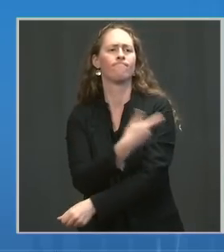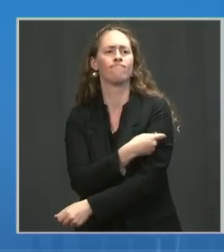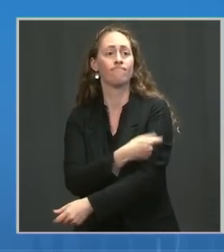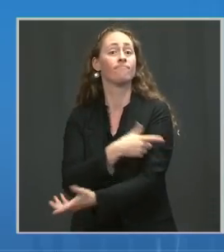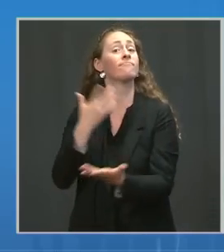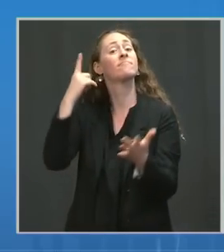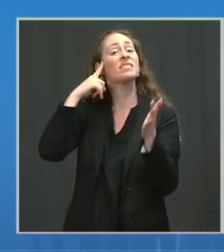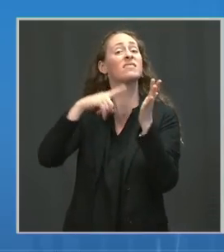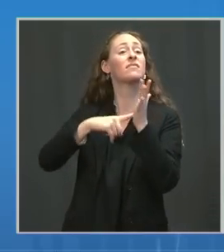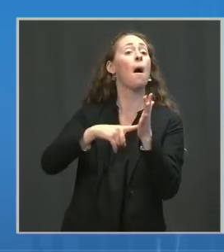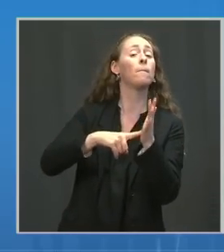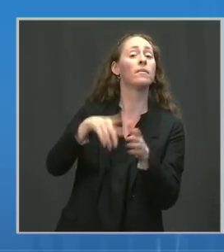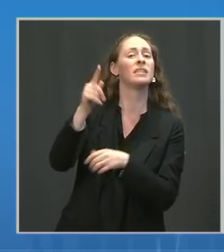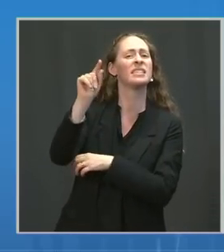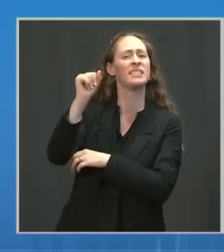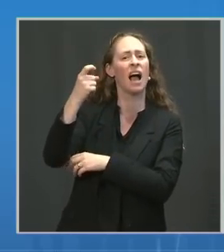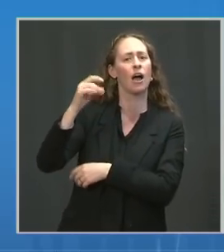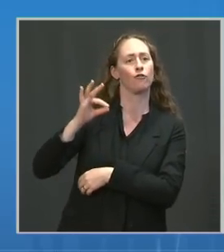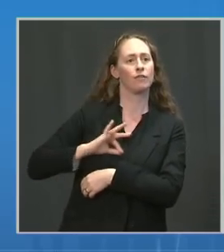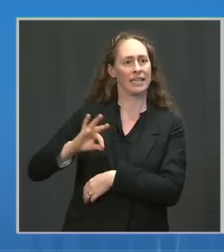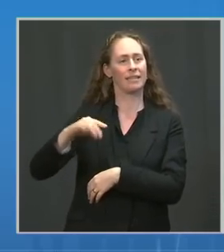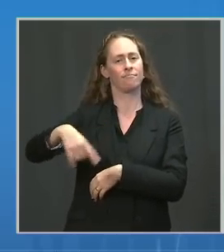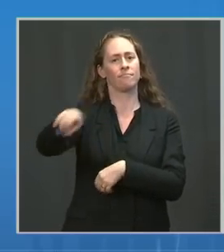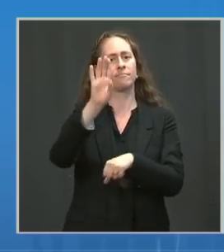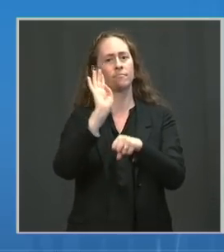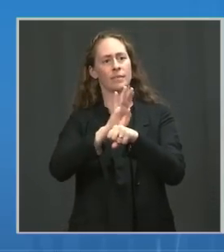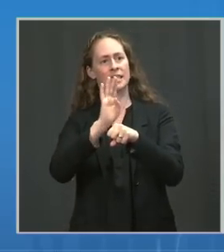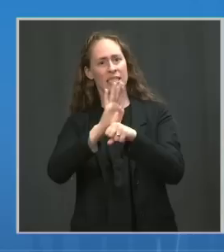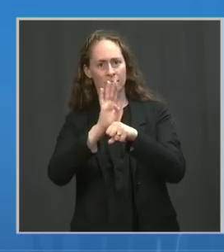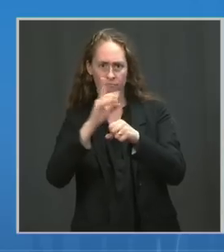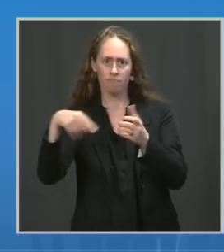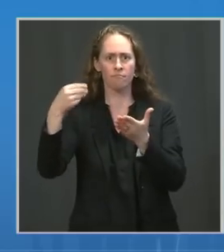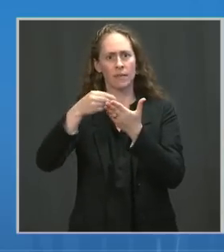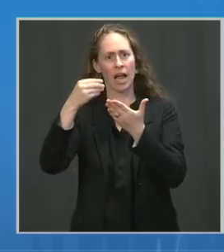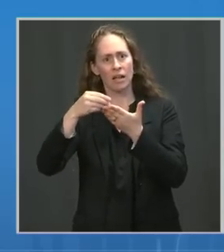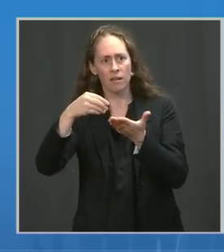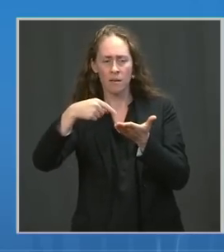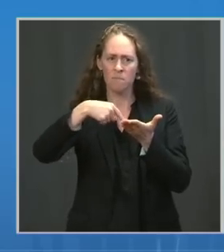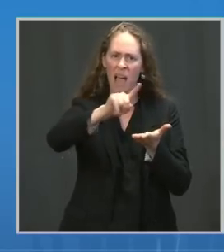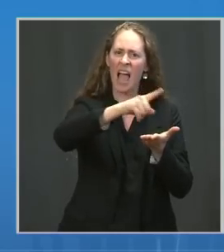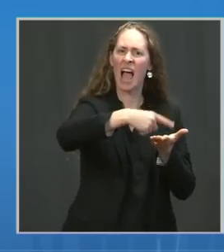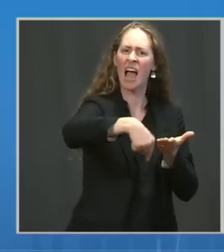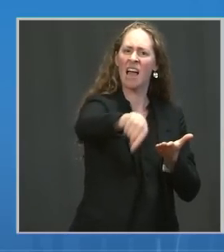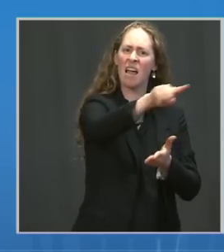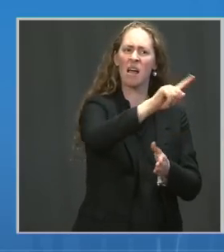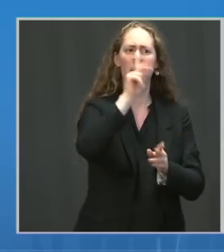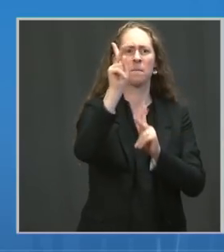provide their employees paid time off to get themselves and also their families vaccinated.